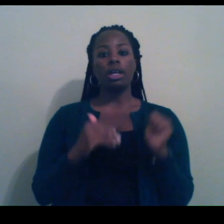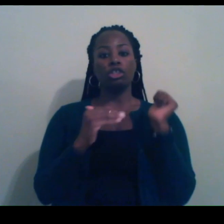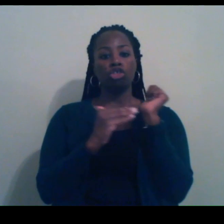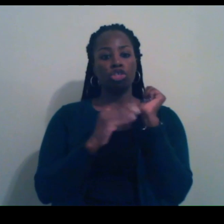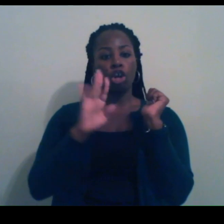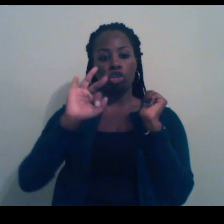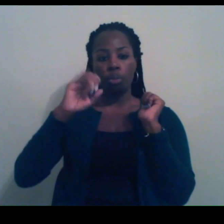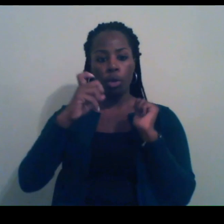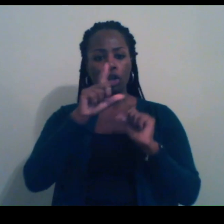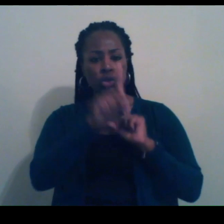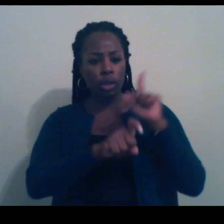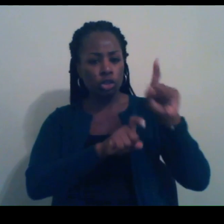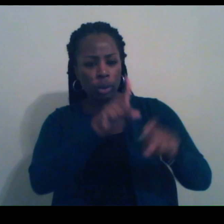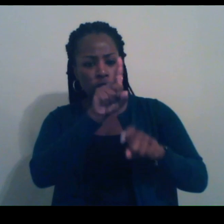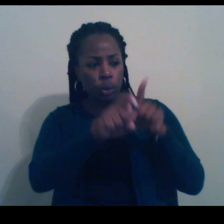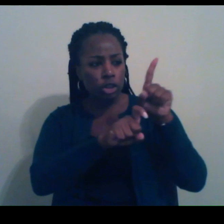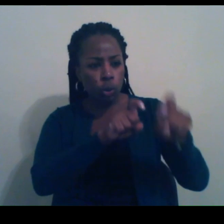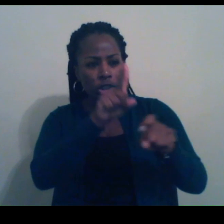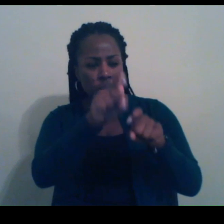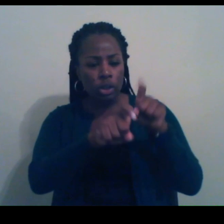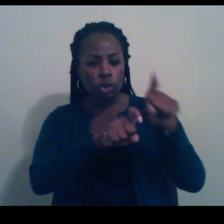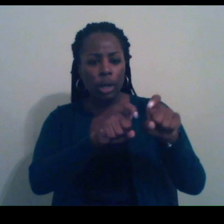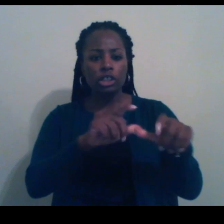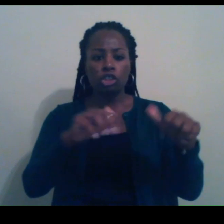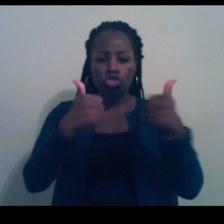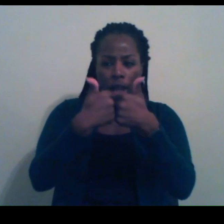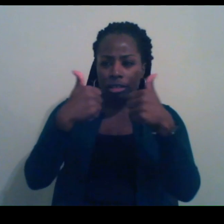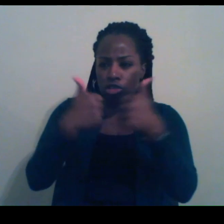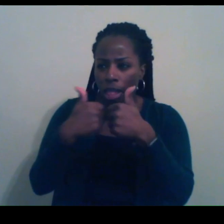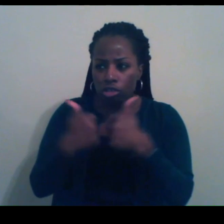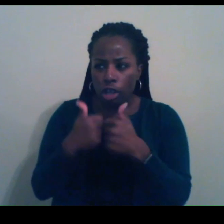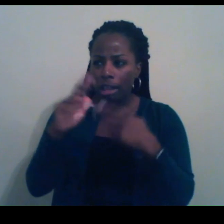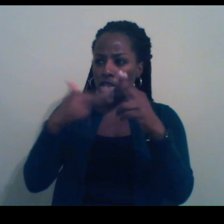challenging us on all the right scientific and in policy matters that we